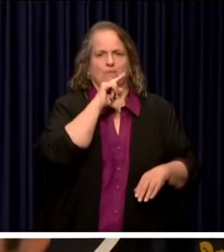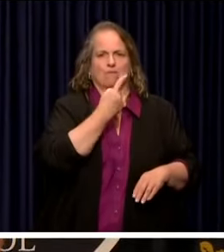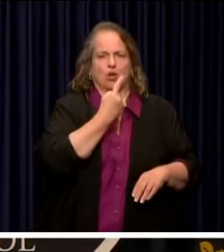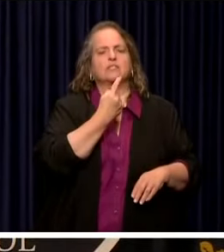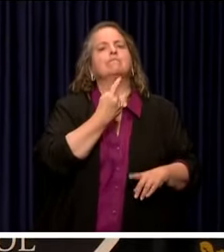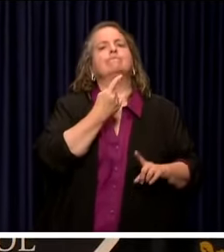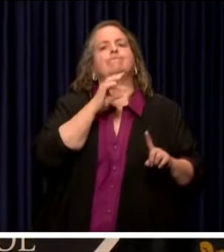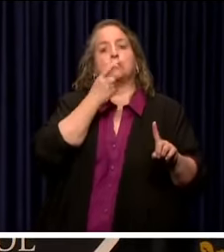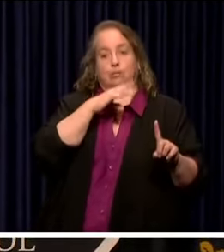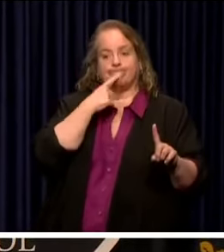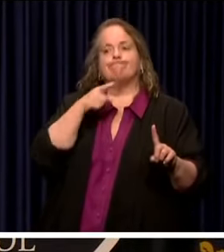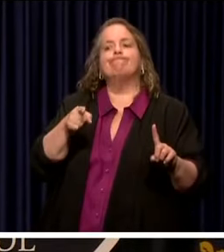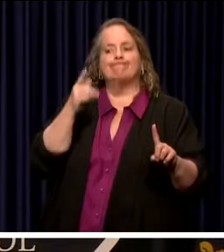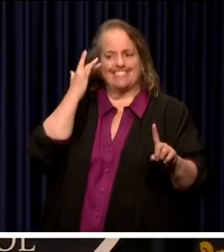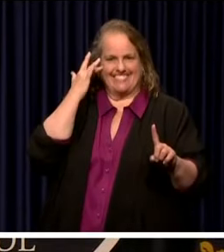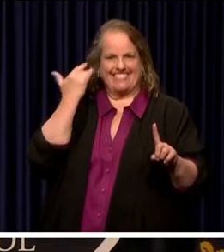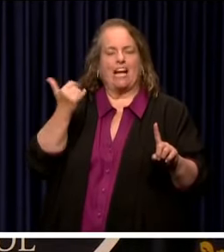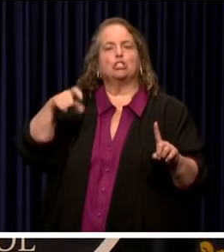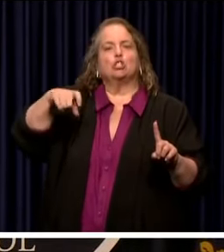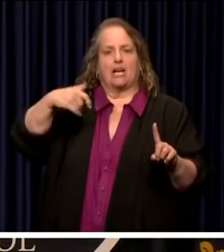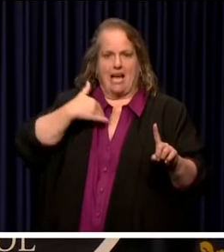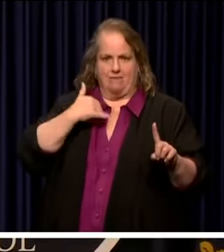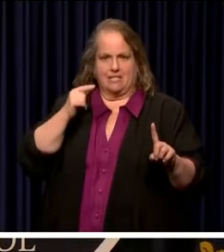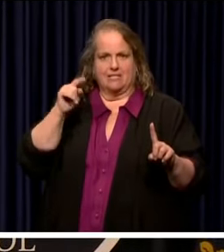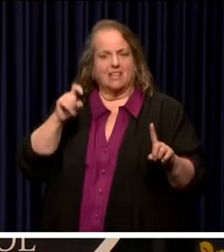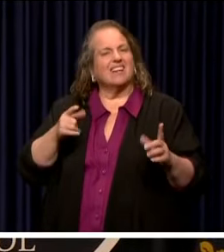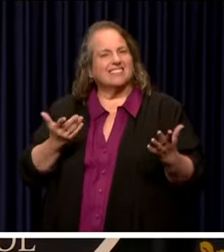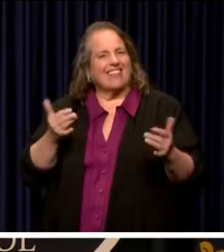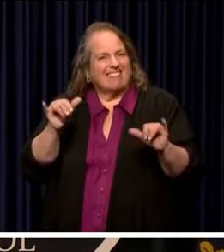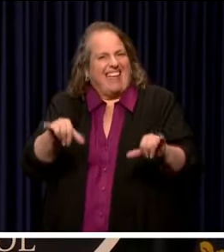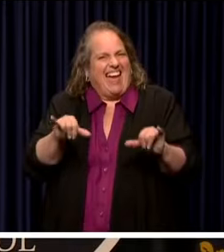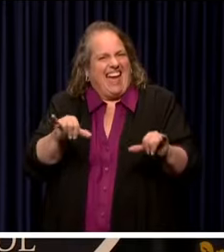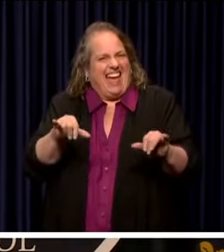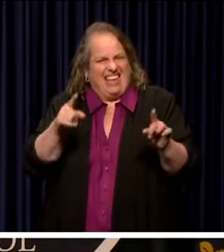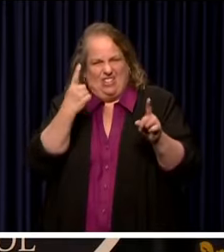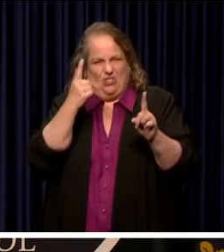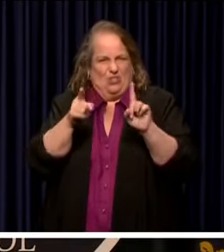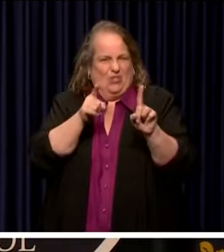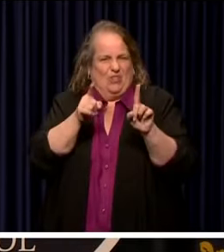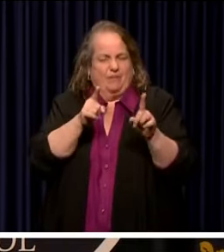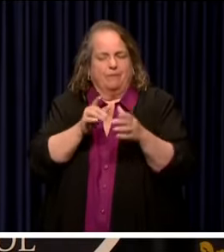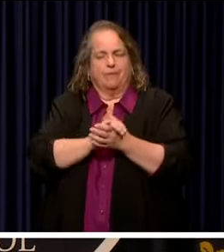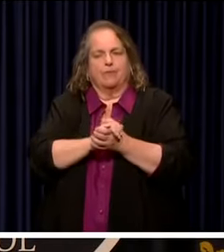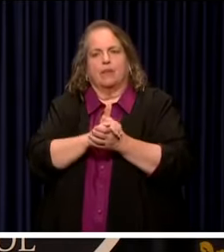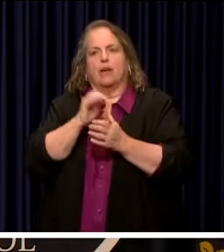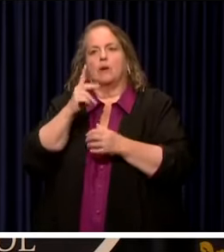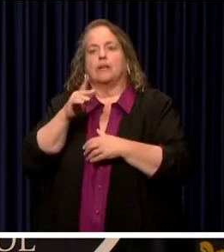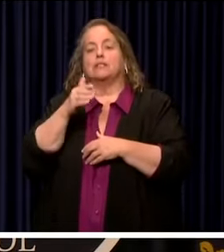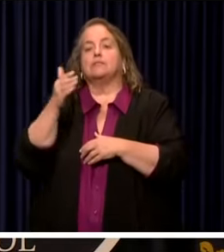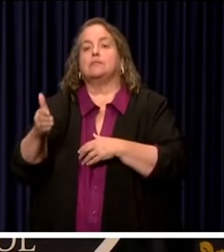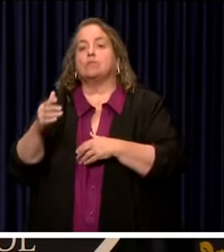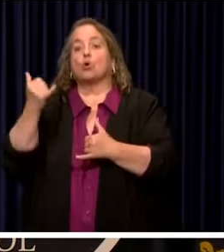THEY'RE NOT BEING REFILED. JOE.